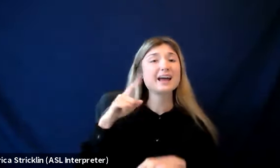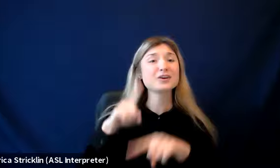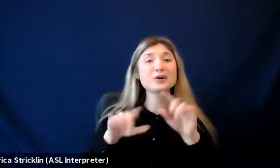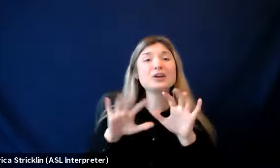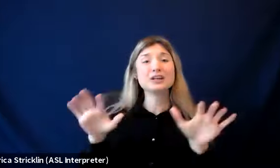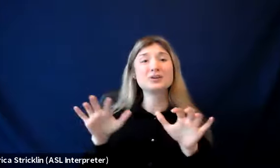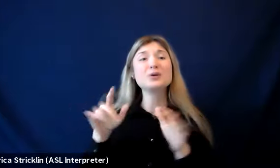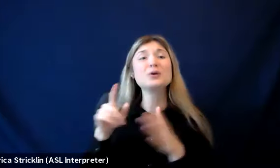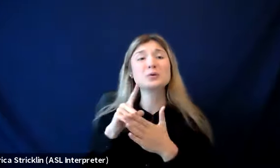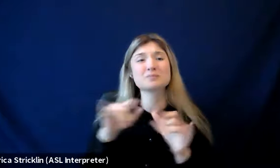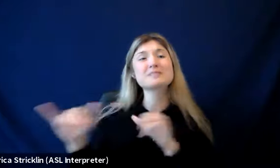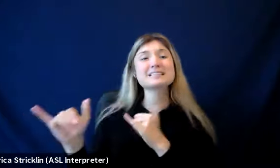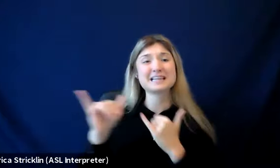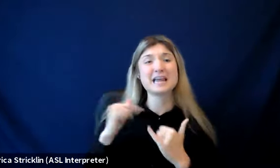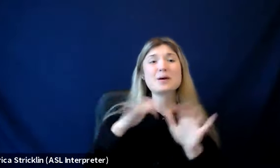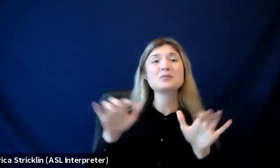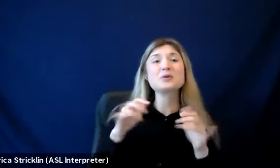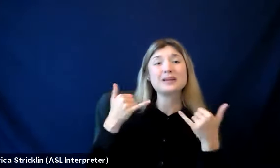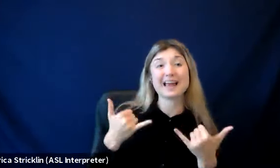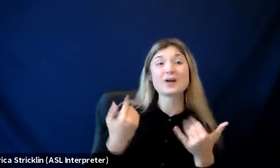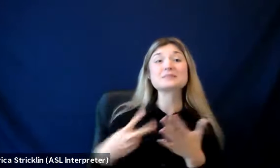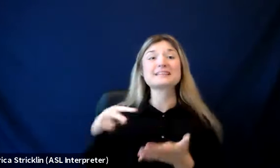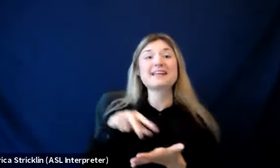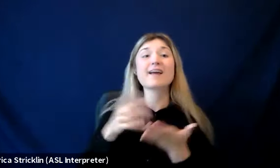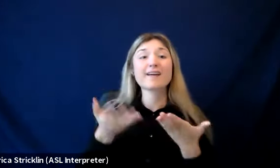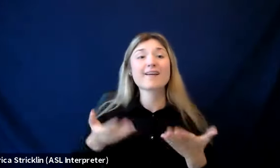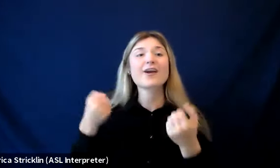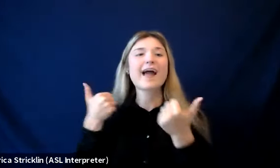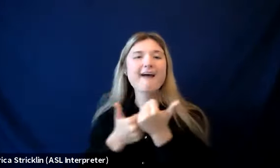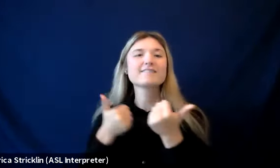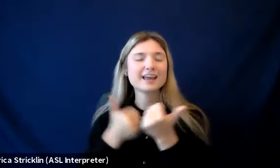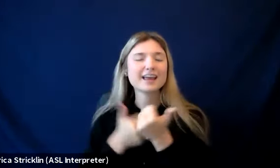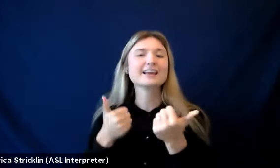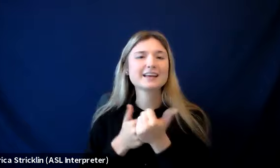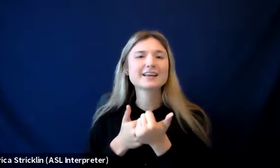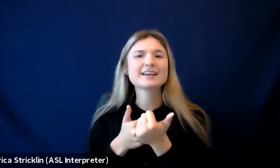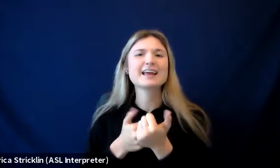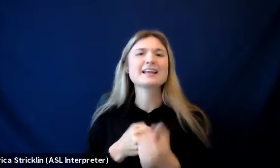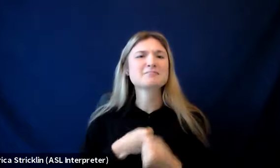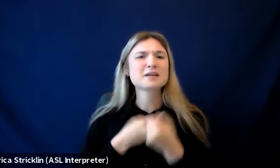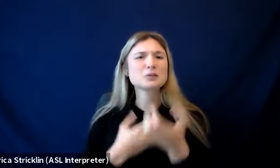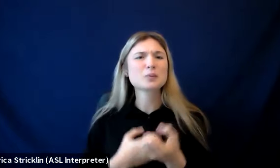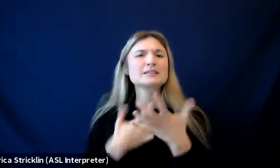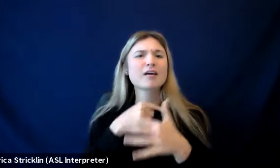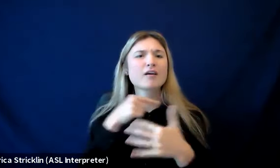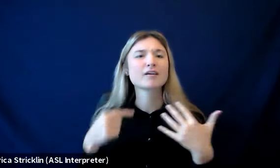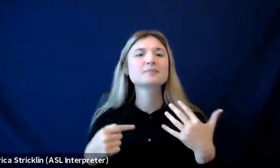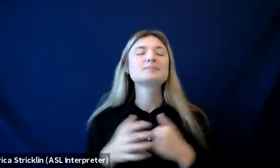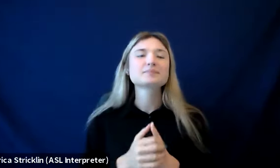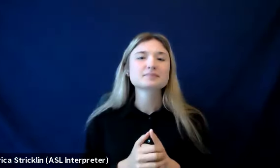what I'm doing now is standing here in advocate and be expressive to this point.